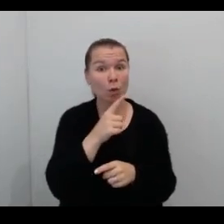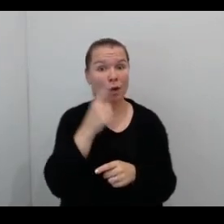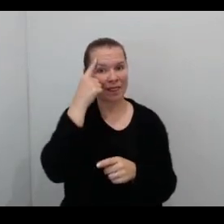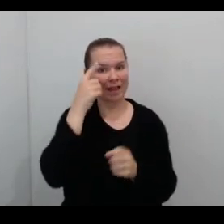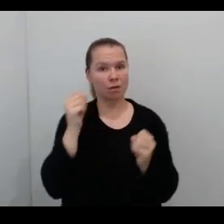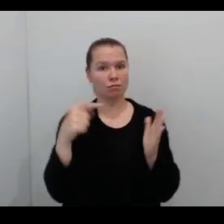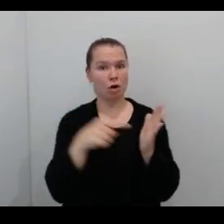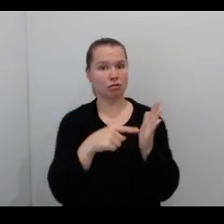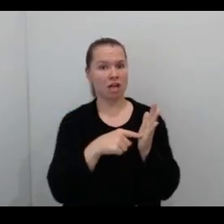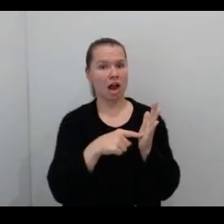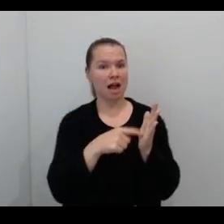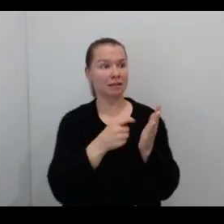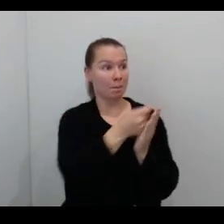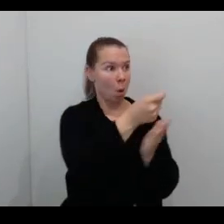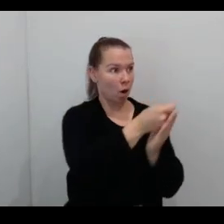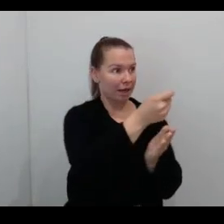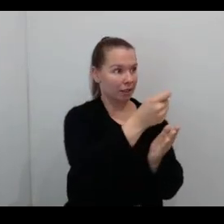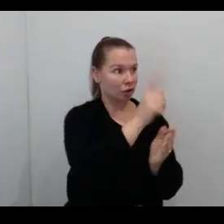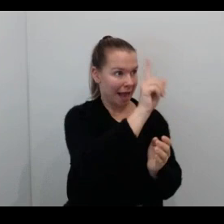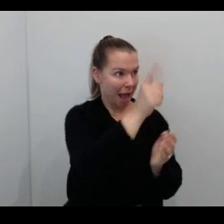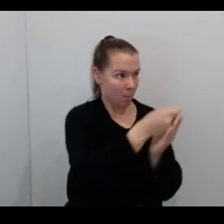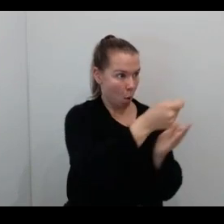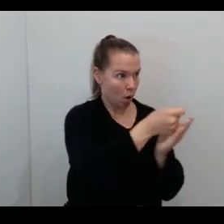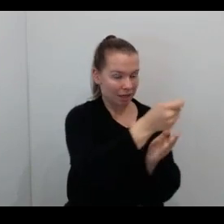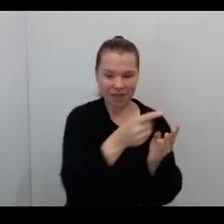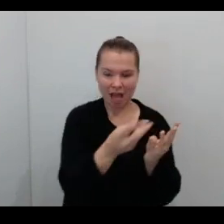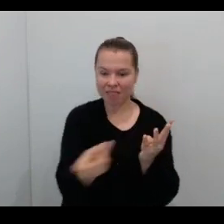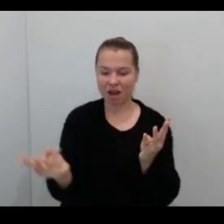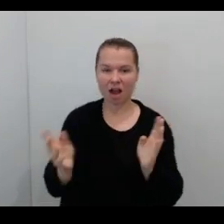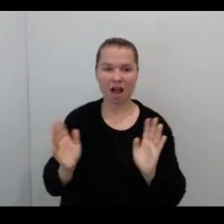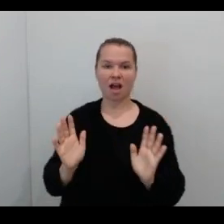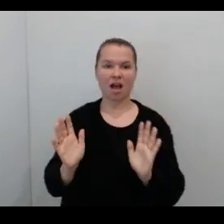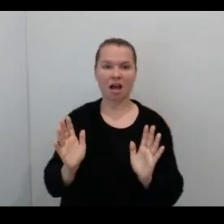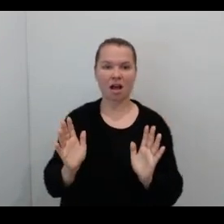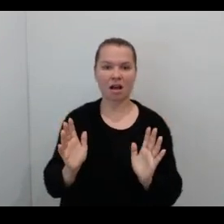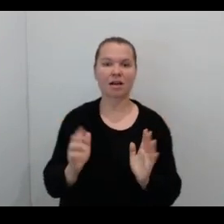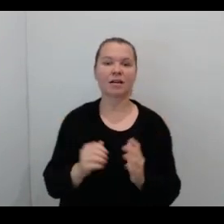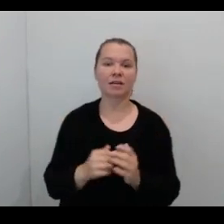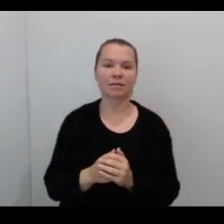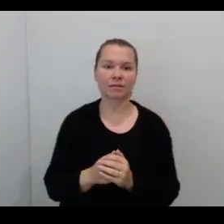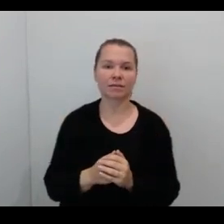They maybe doing that without knowing they can ask for some hardship assistance from